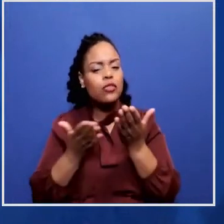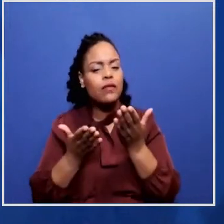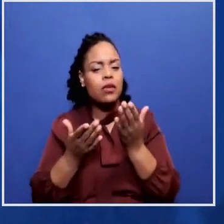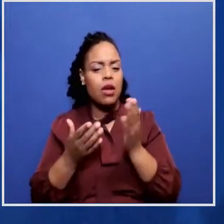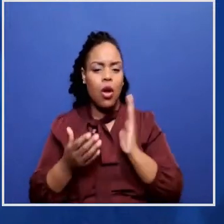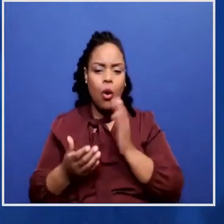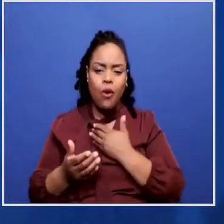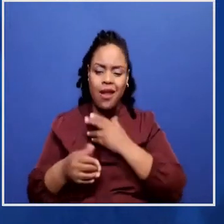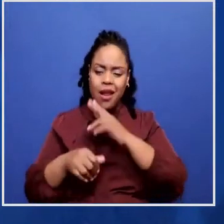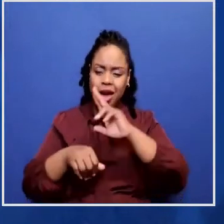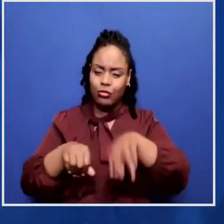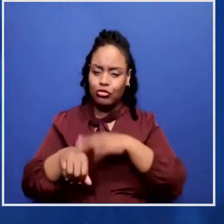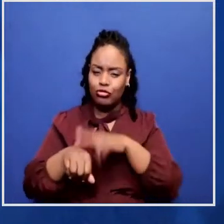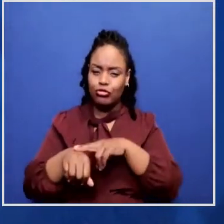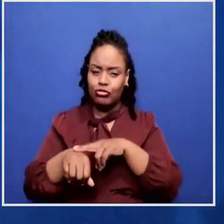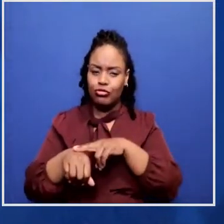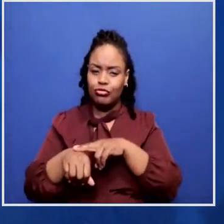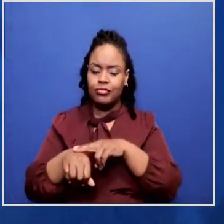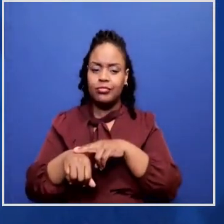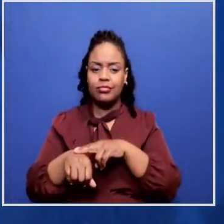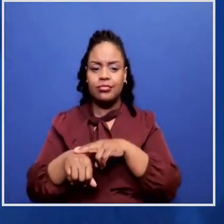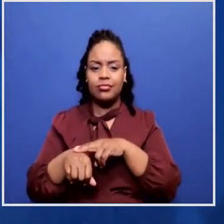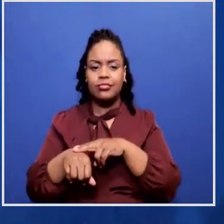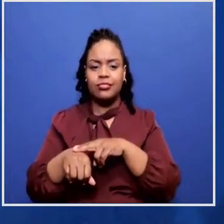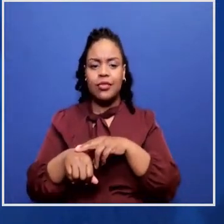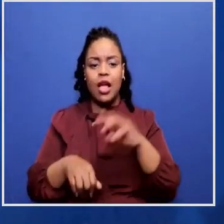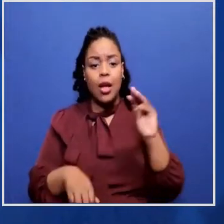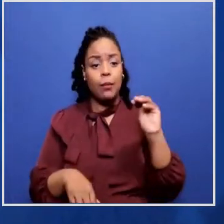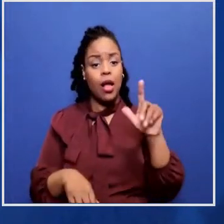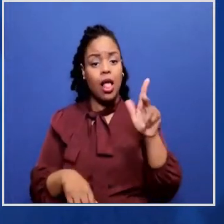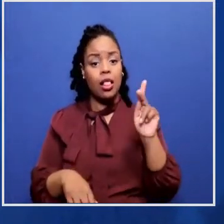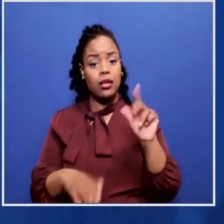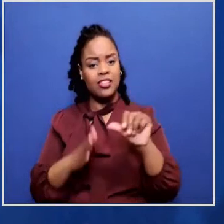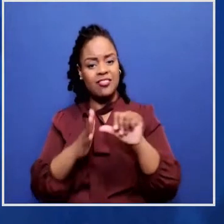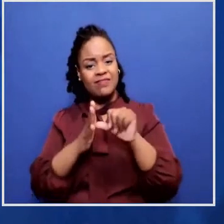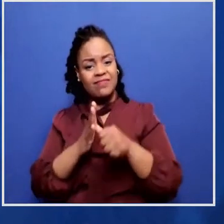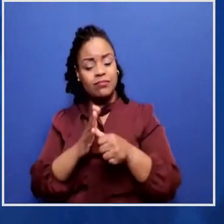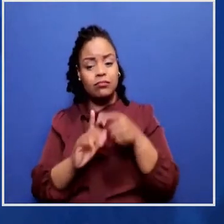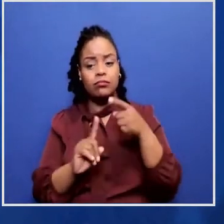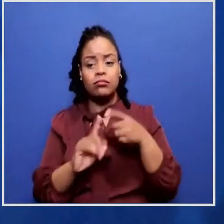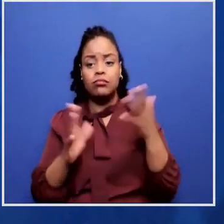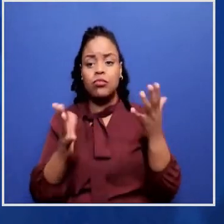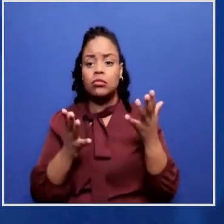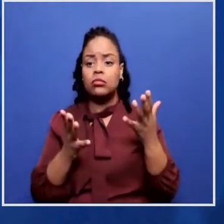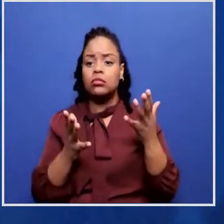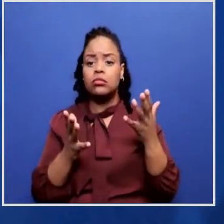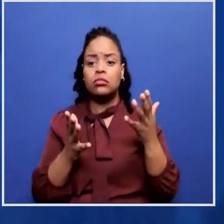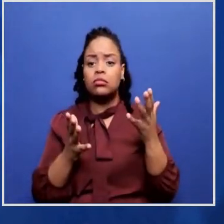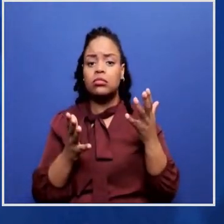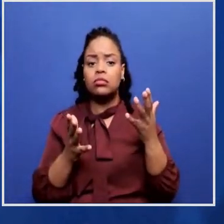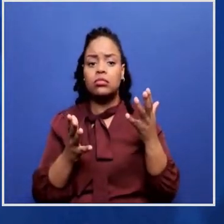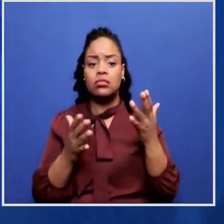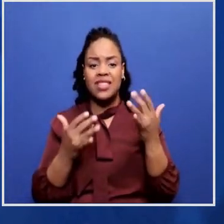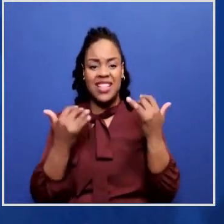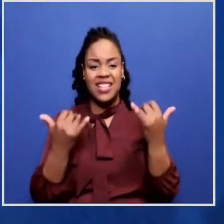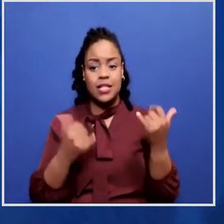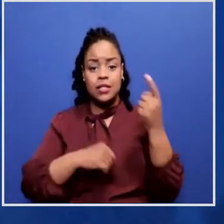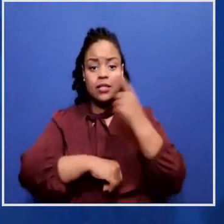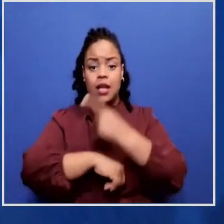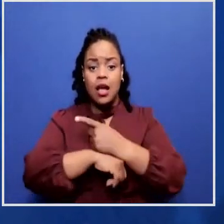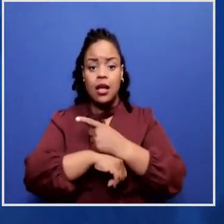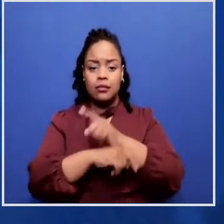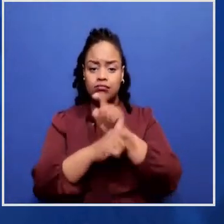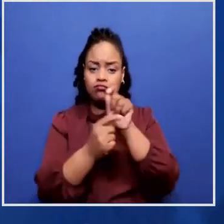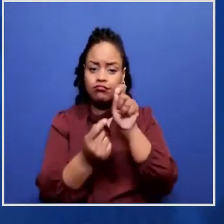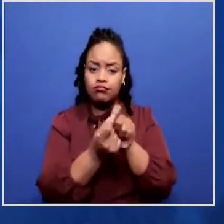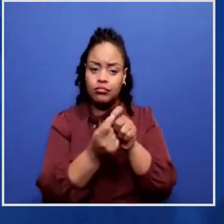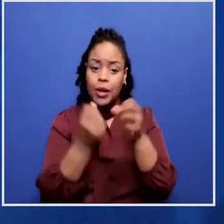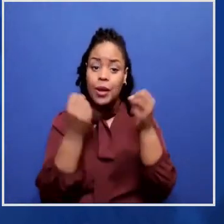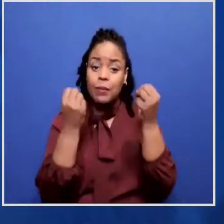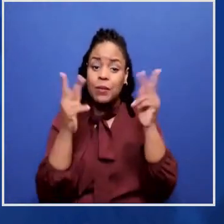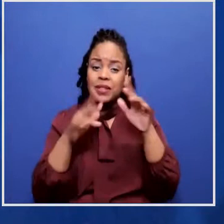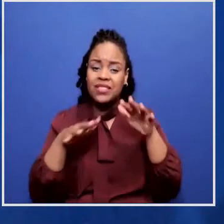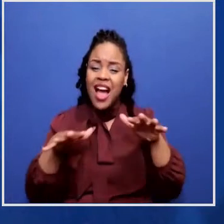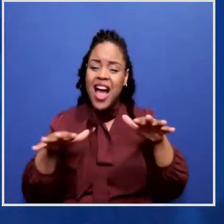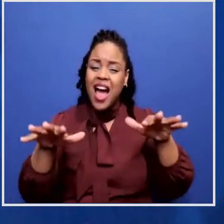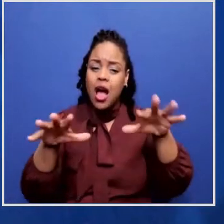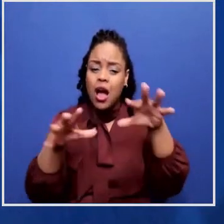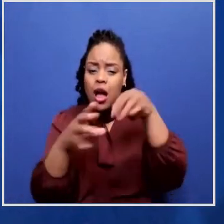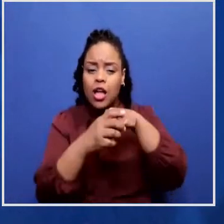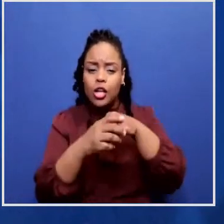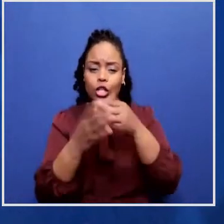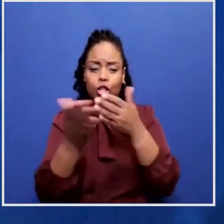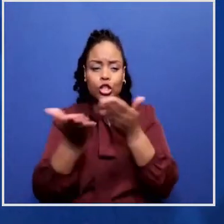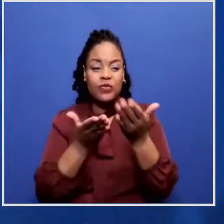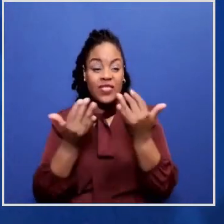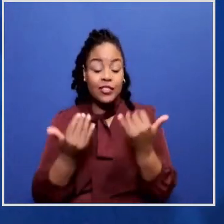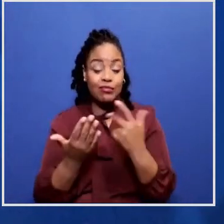SERVICE IN OUR NATION, DURING